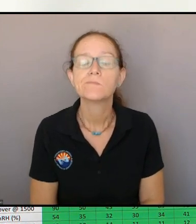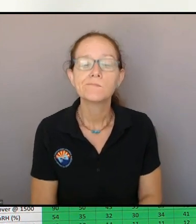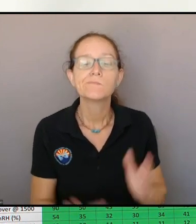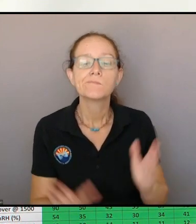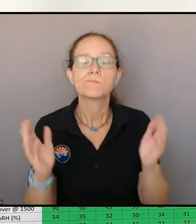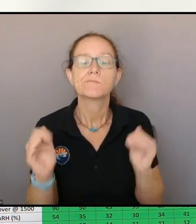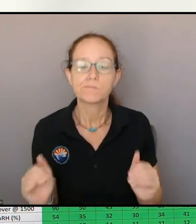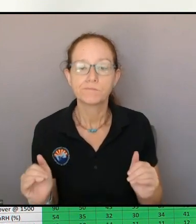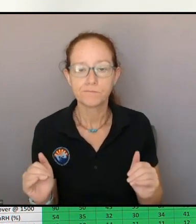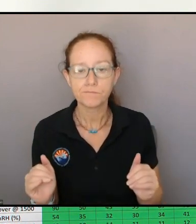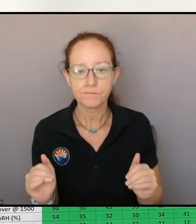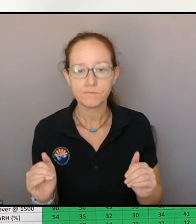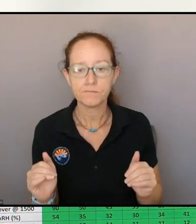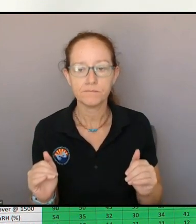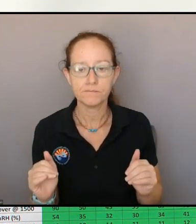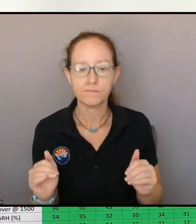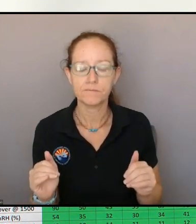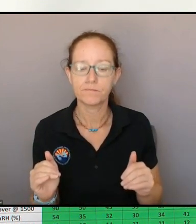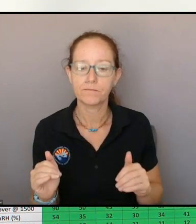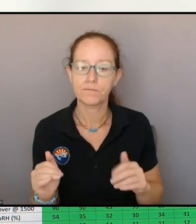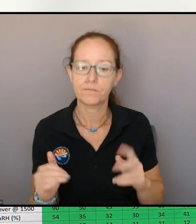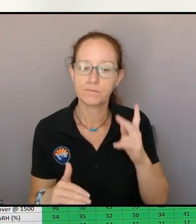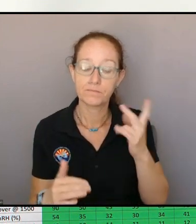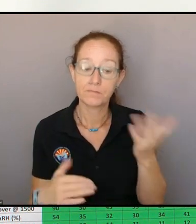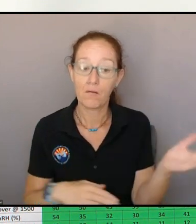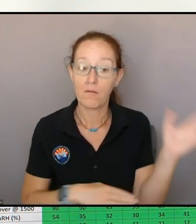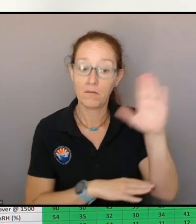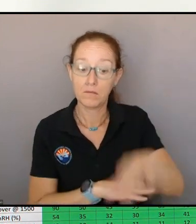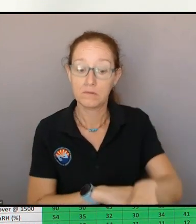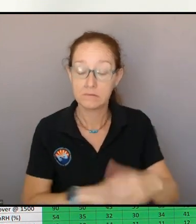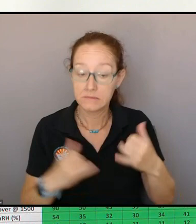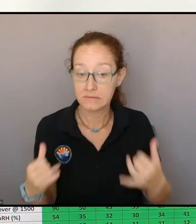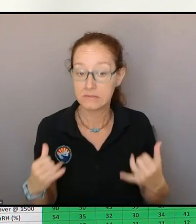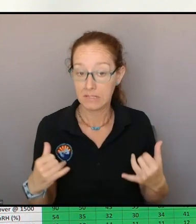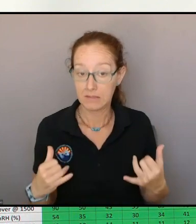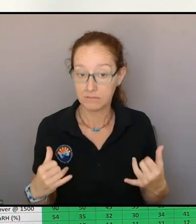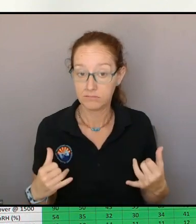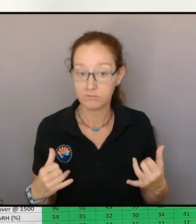out through the rest of today, we are still going to see